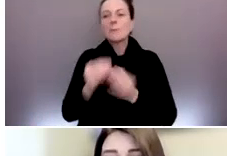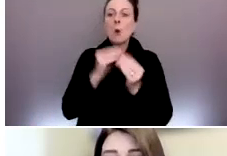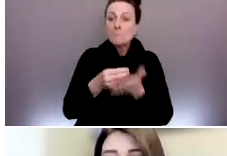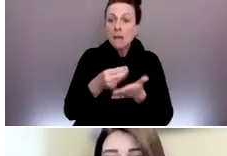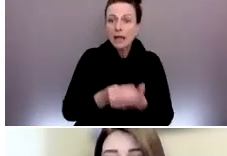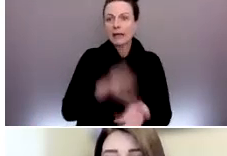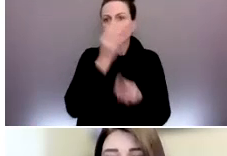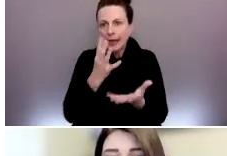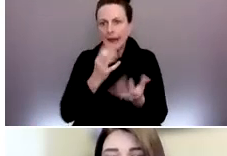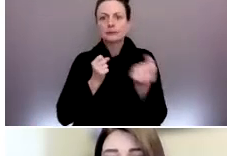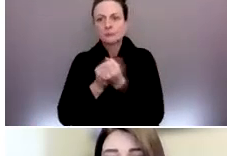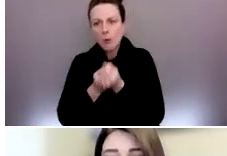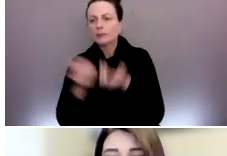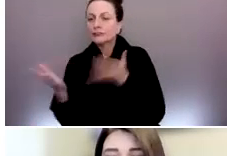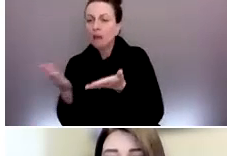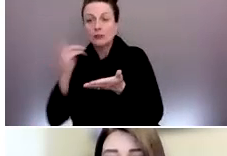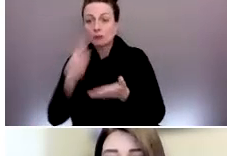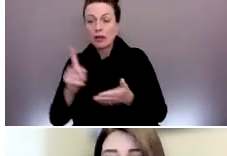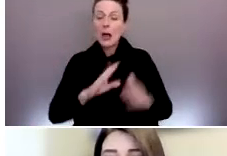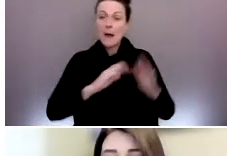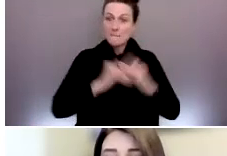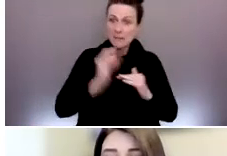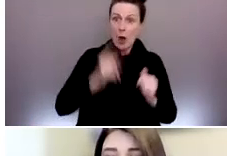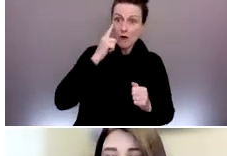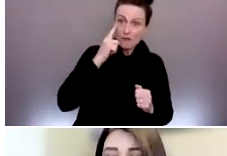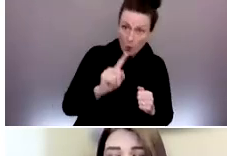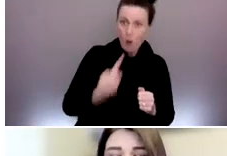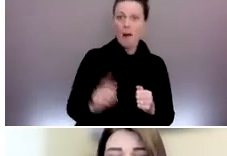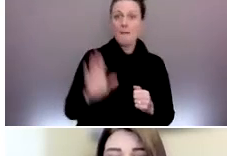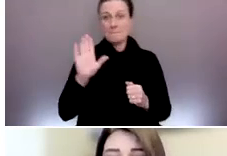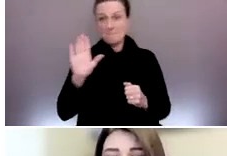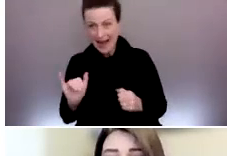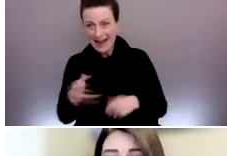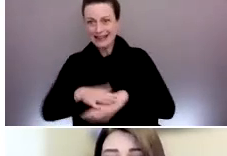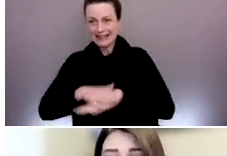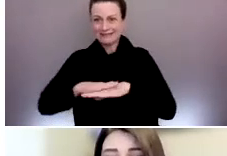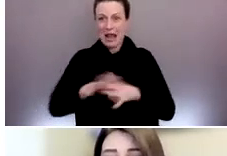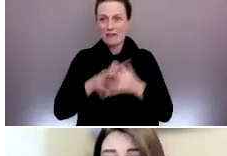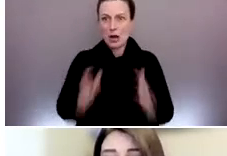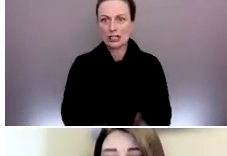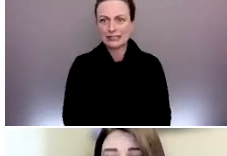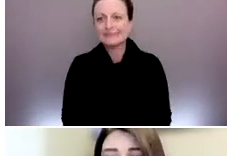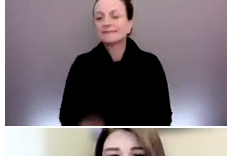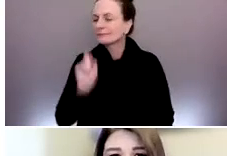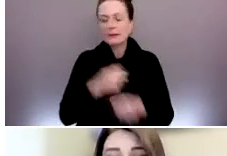supports built by and for Native Americans. We must make it possible to access resources